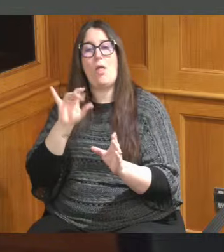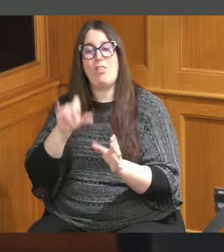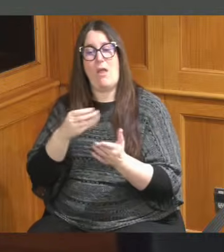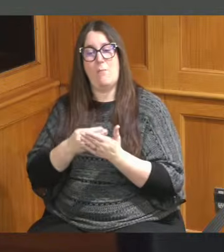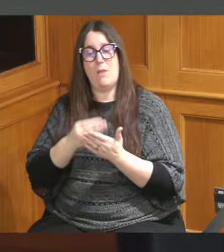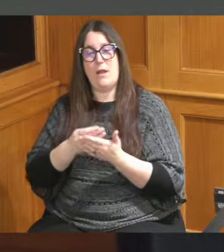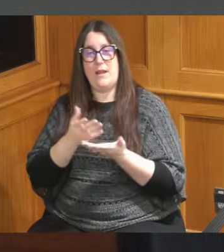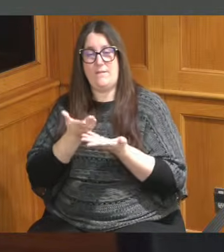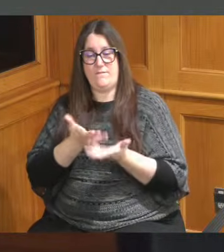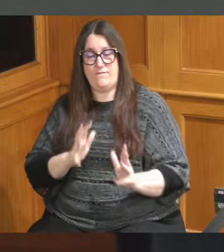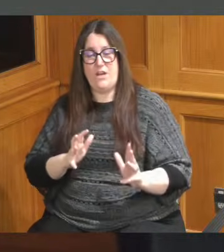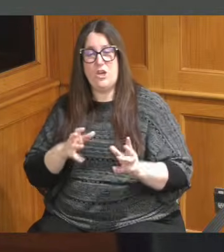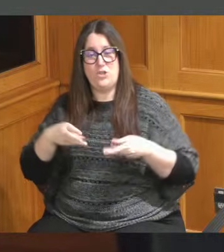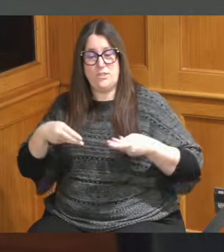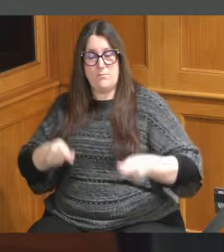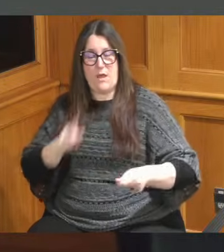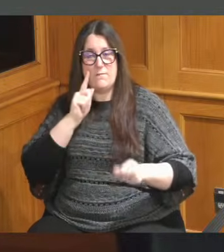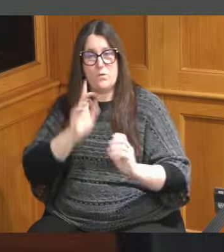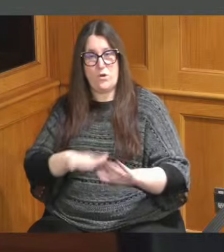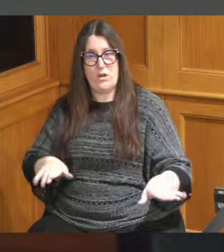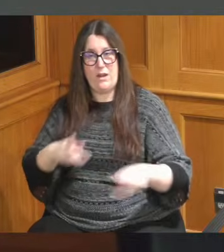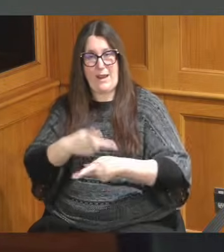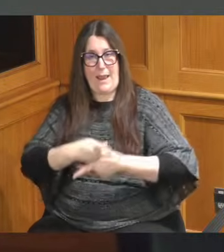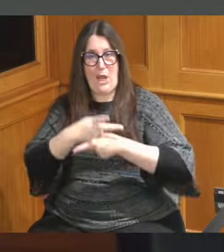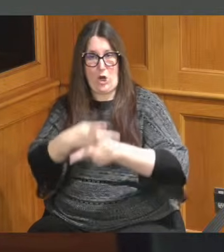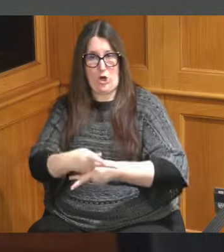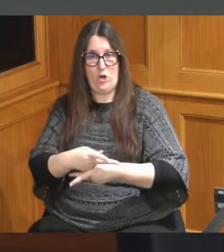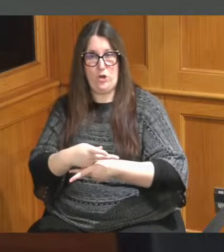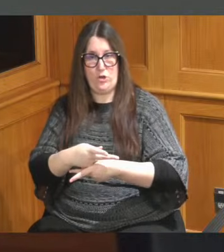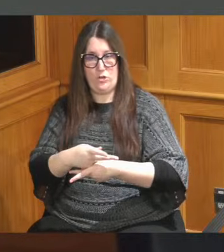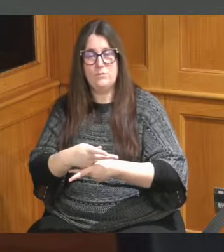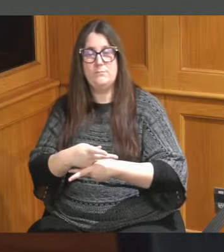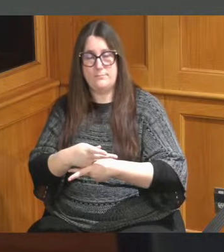of children etc. So we're on both of those things and we'll get back to the Board shortly